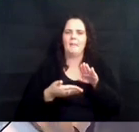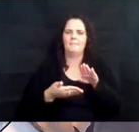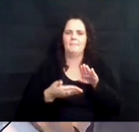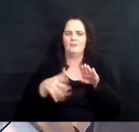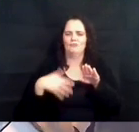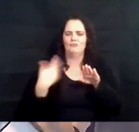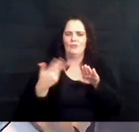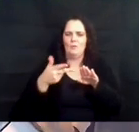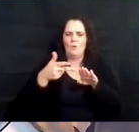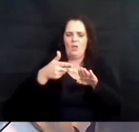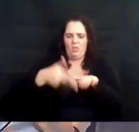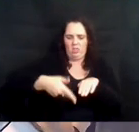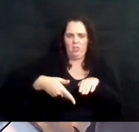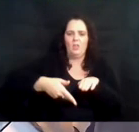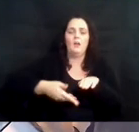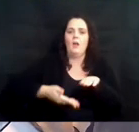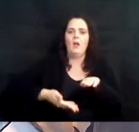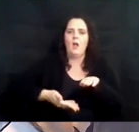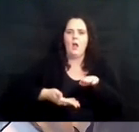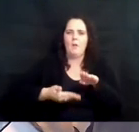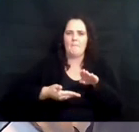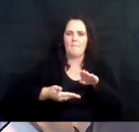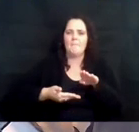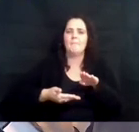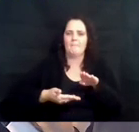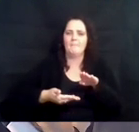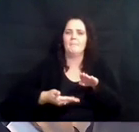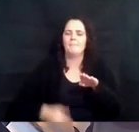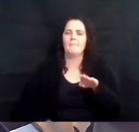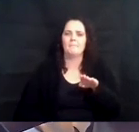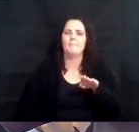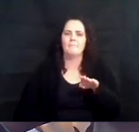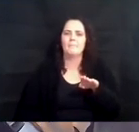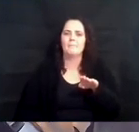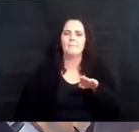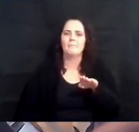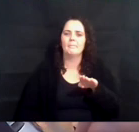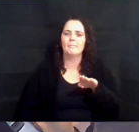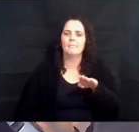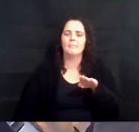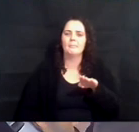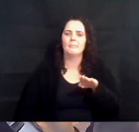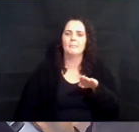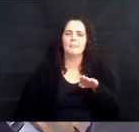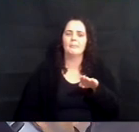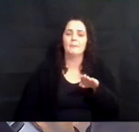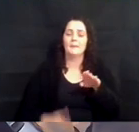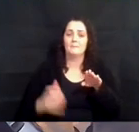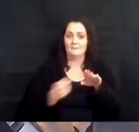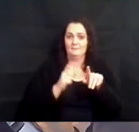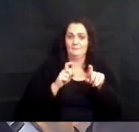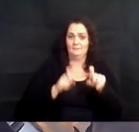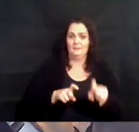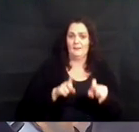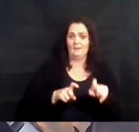it up and get a bit of an angle as it points down at my board. Now, it's not going to want to stay still there, so this